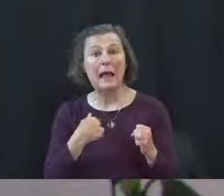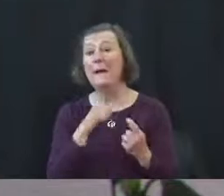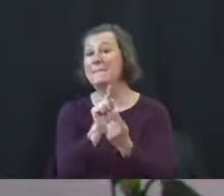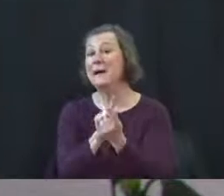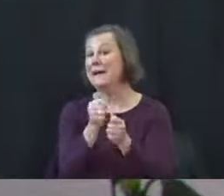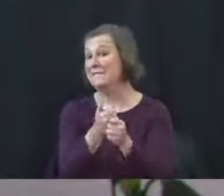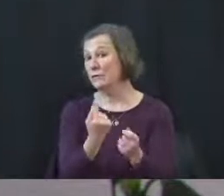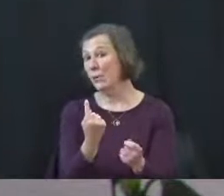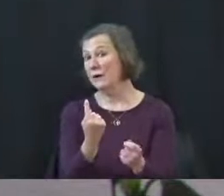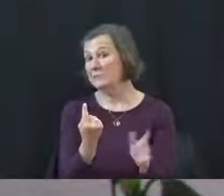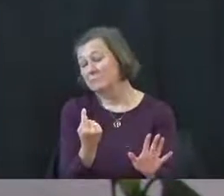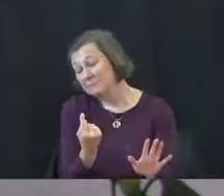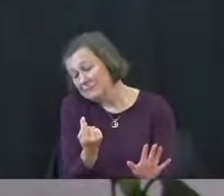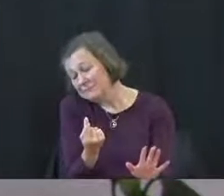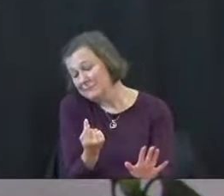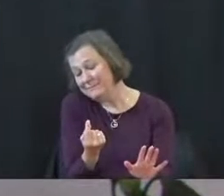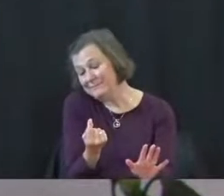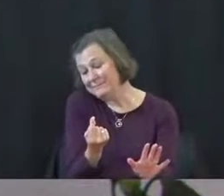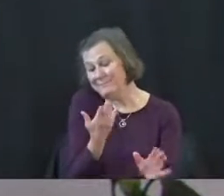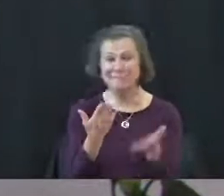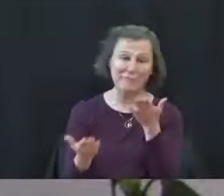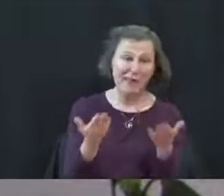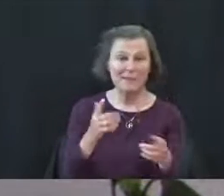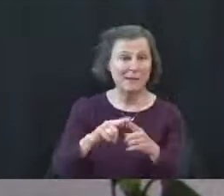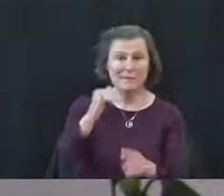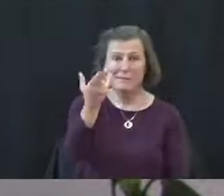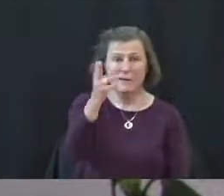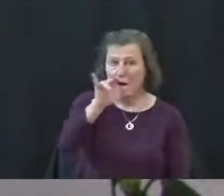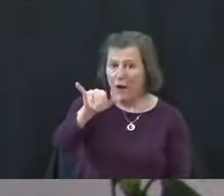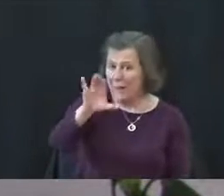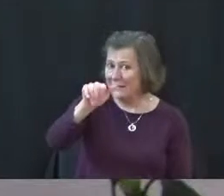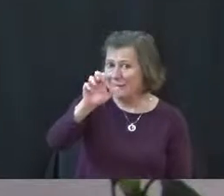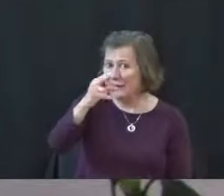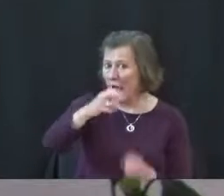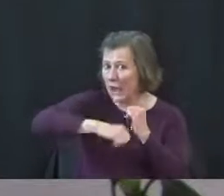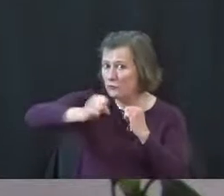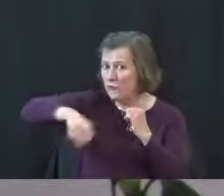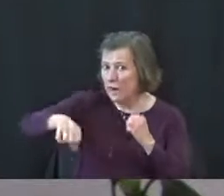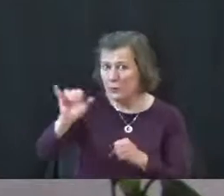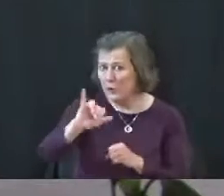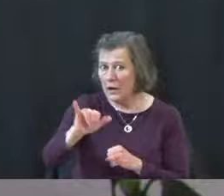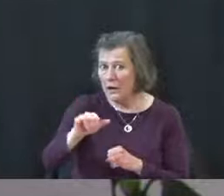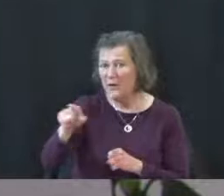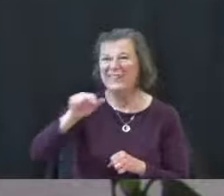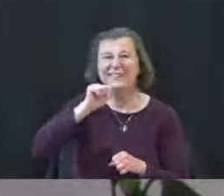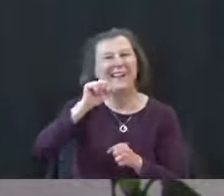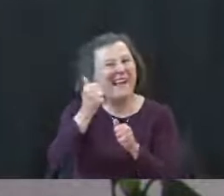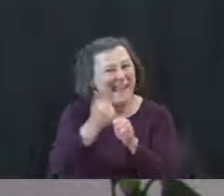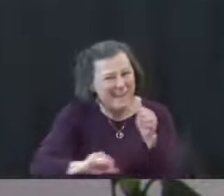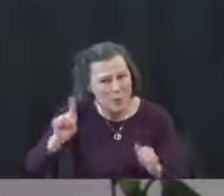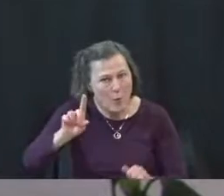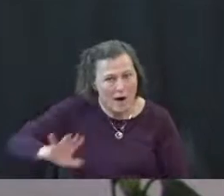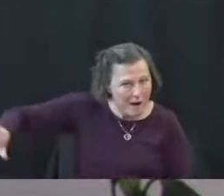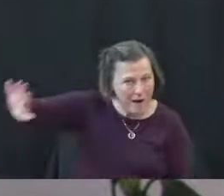Well, maybe so but Johnny Cash was exaggerating too. He hadn't been everywhere.